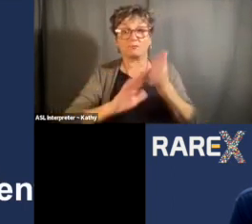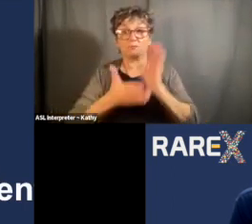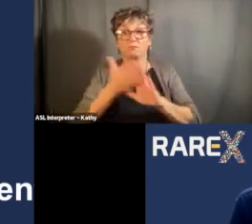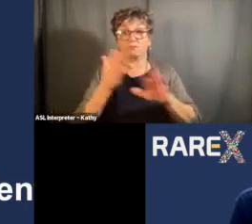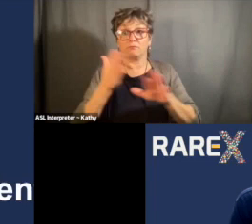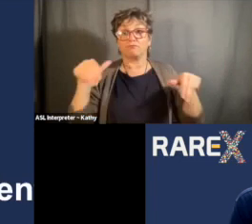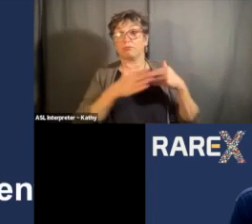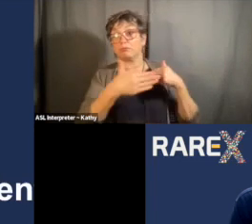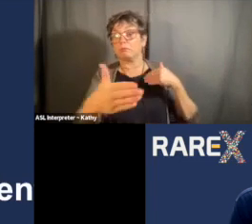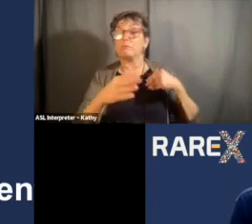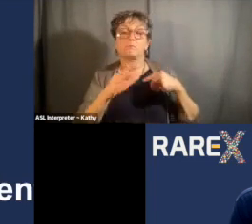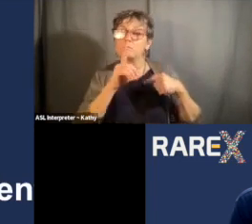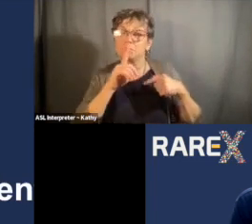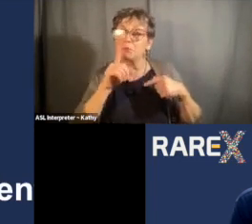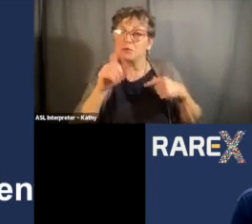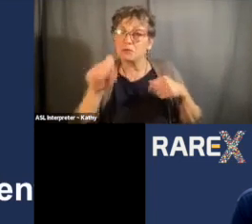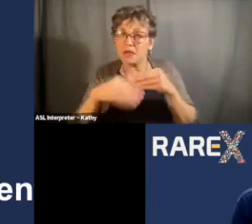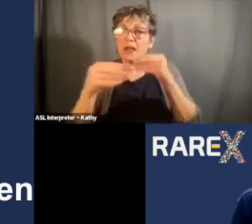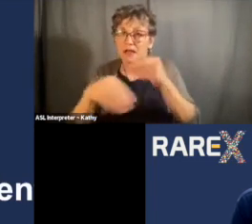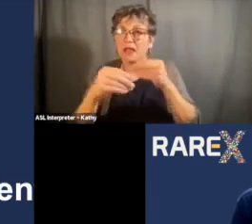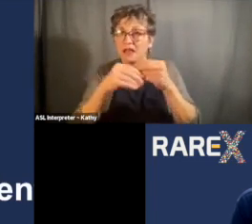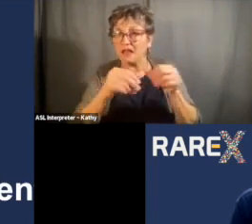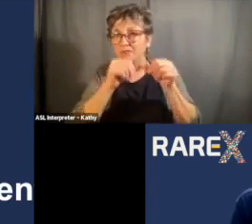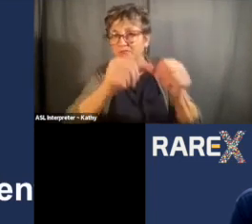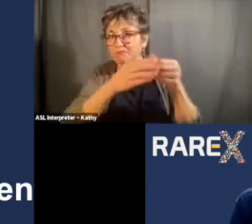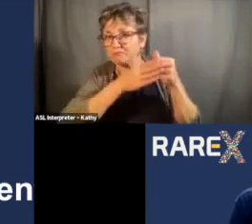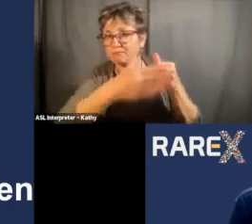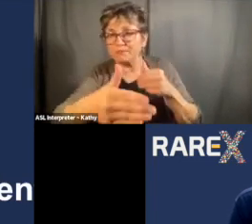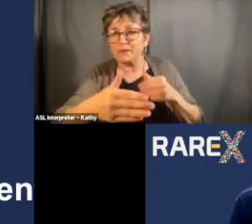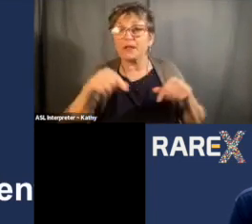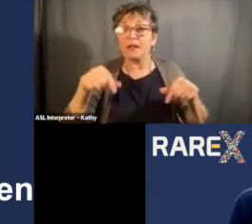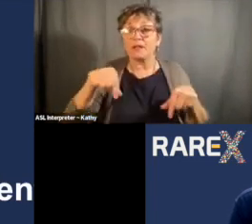of this as not a research study or a favor to the